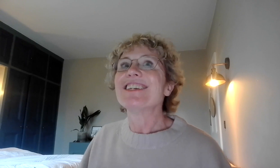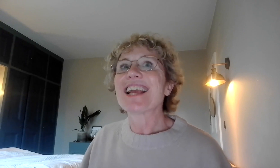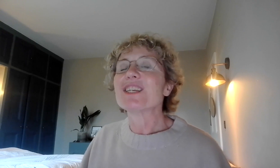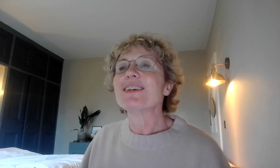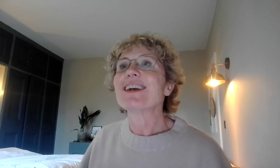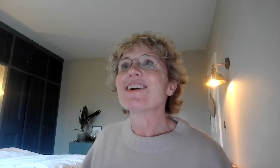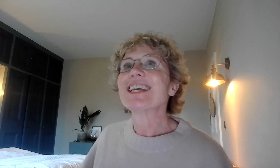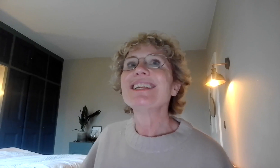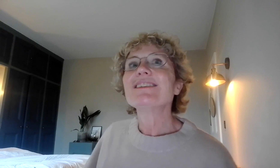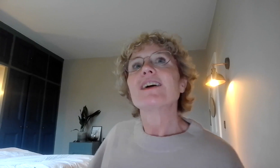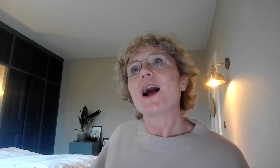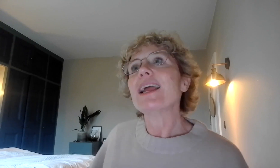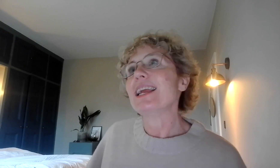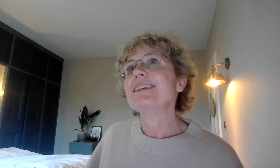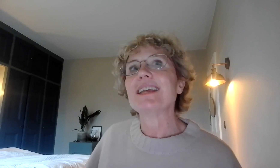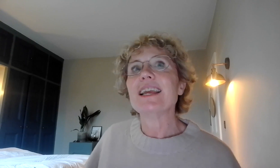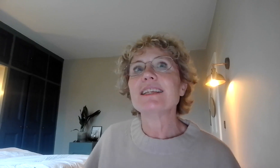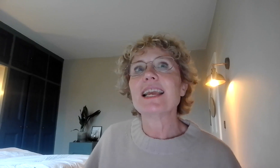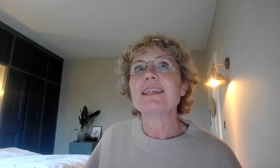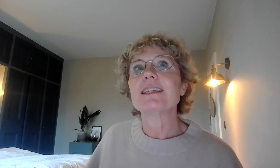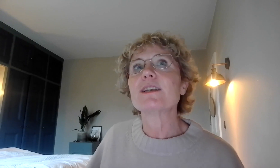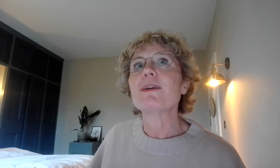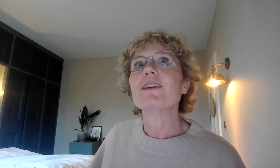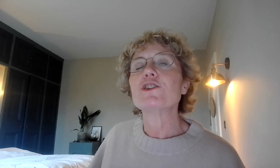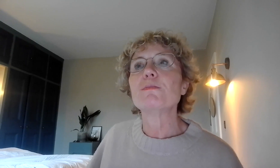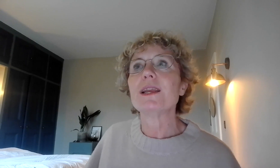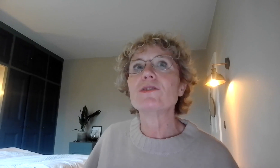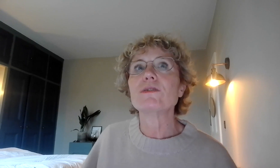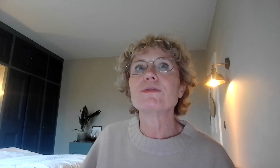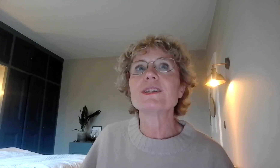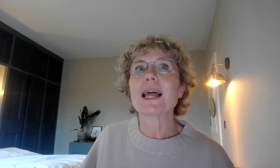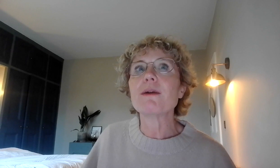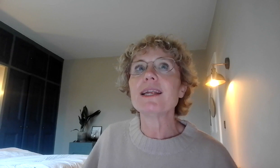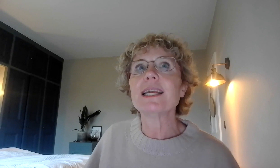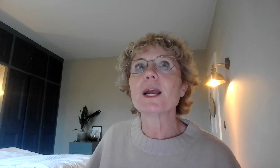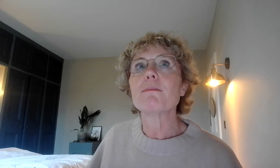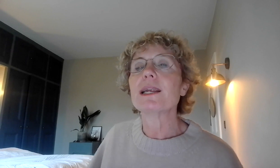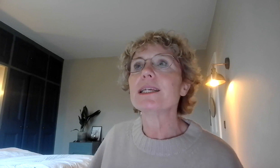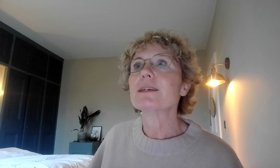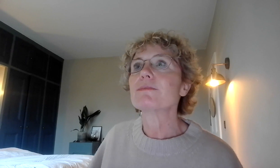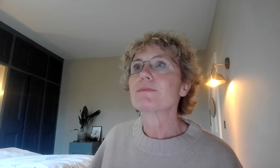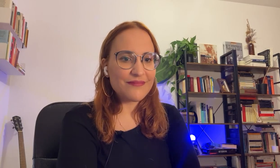"Let's just get something started," is something that should be sort of celebrated in companies.